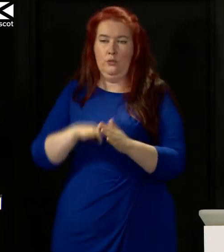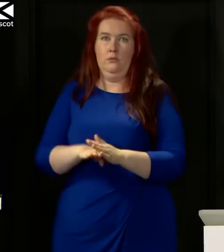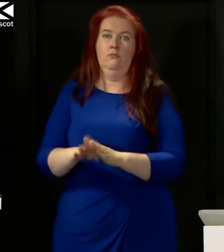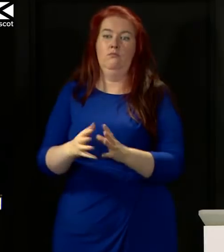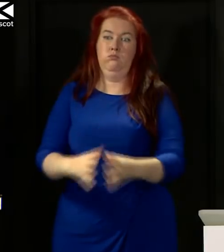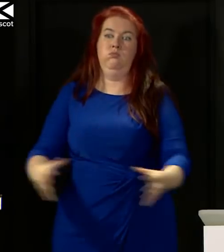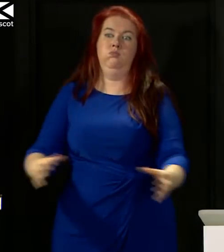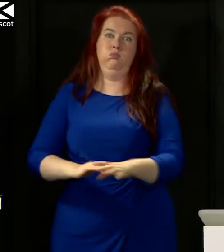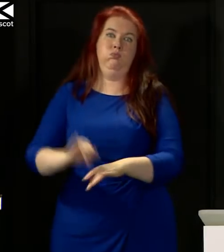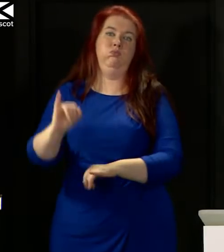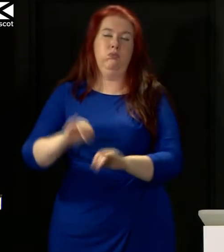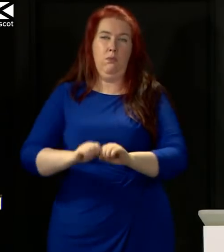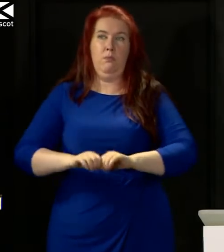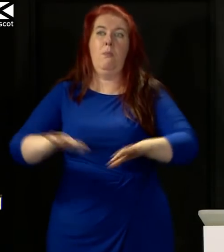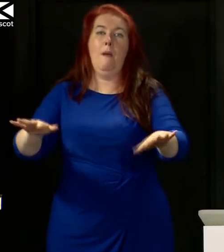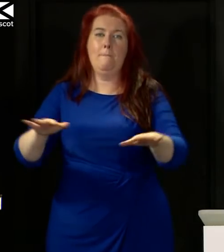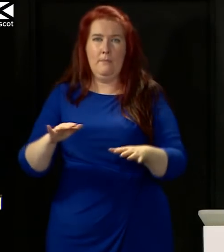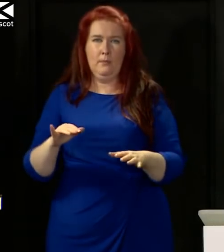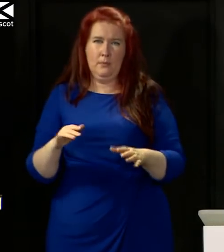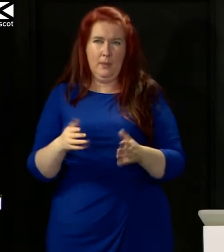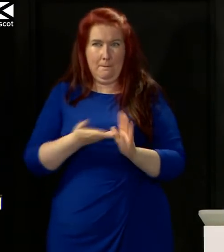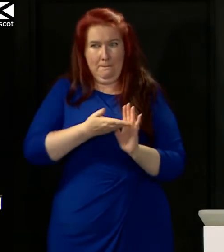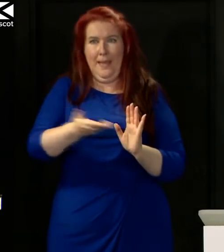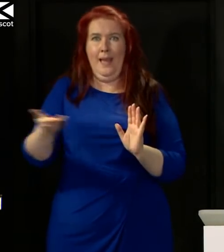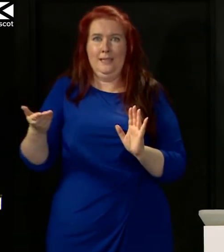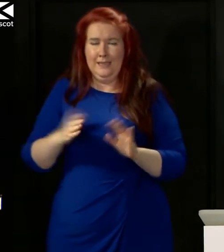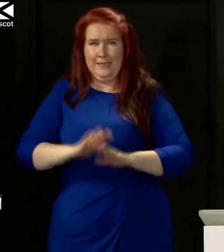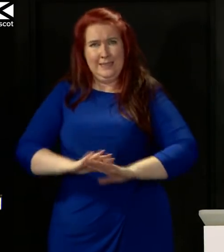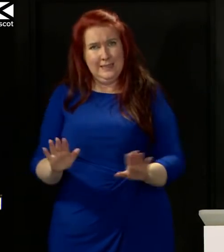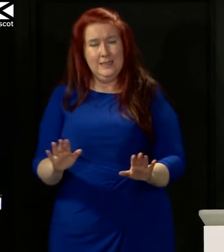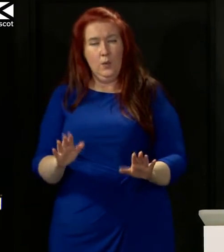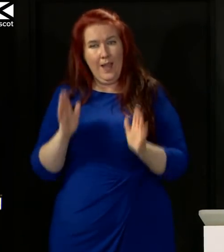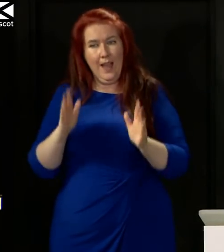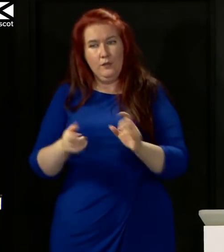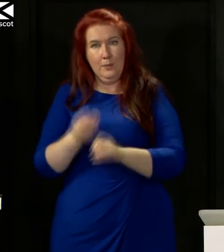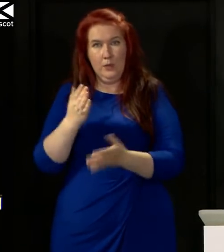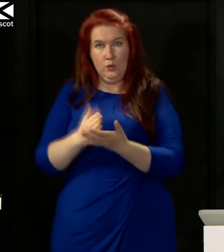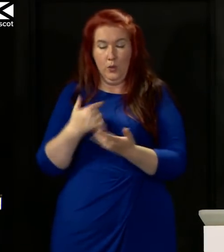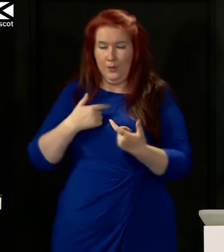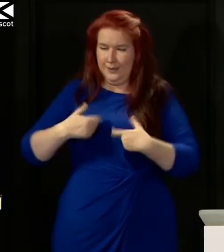we are also taking steps to suppress it and control it in other ways. Test and Protect